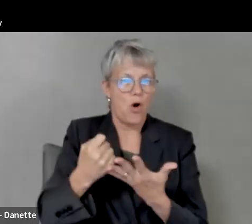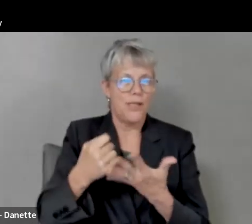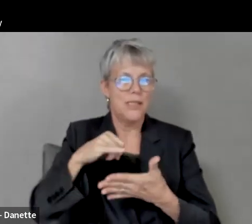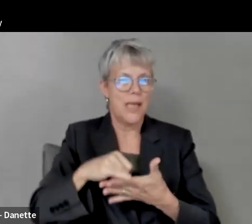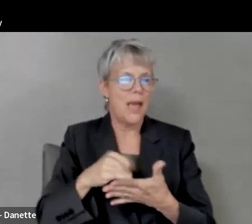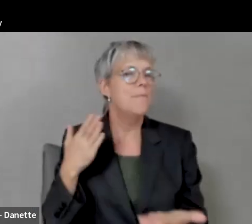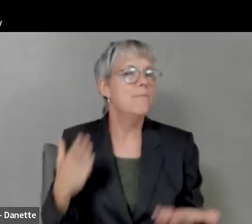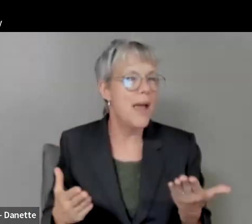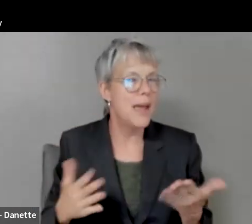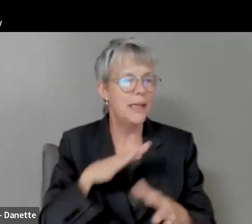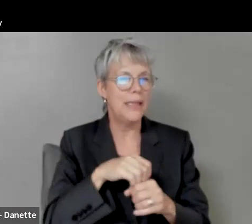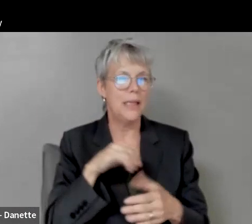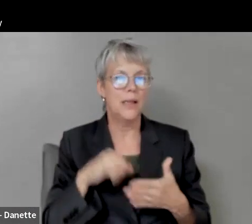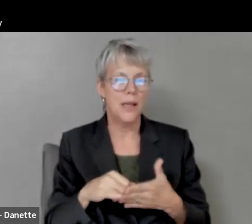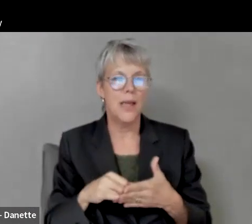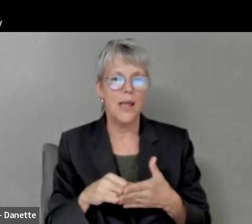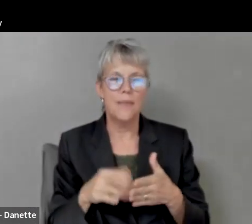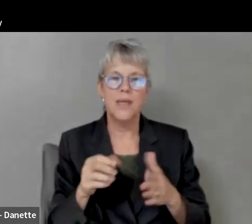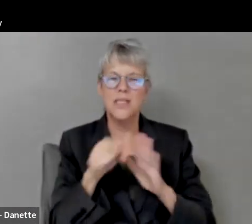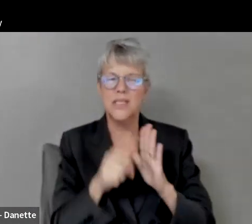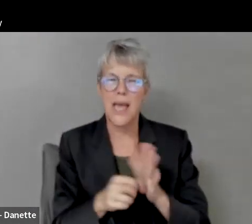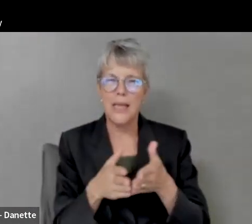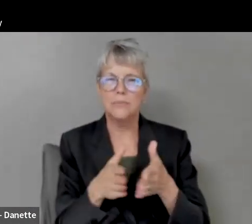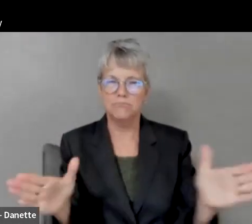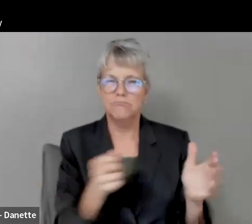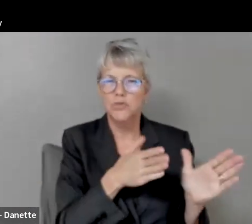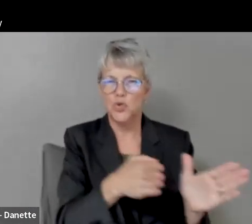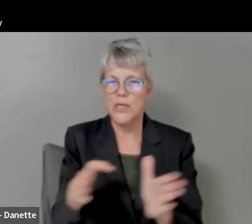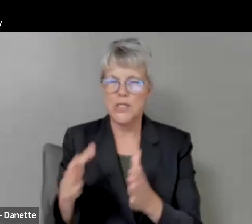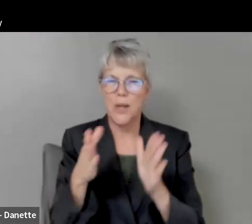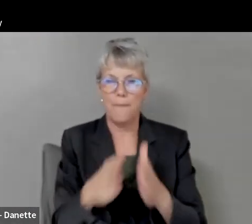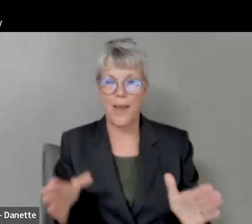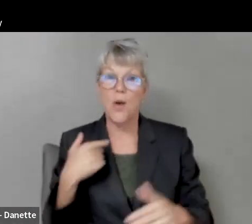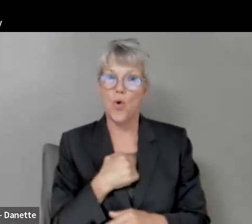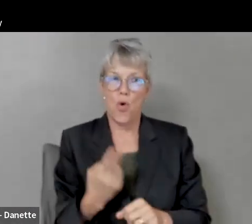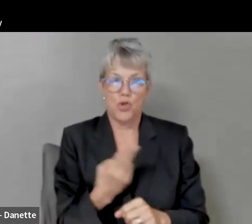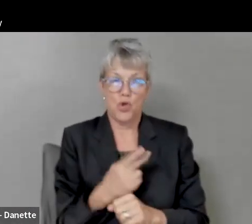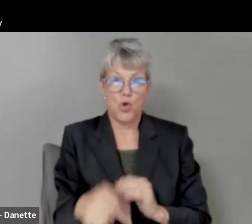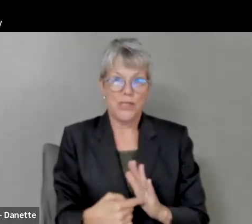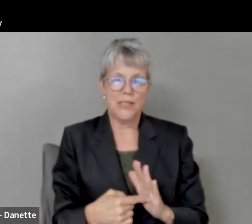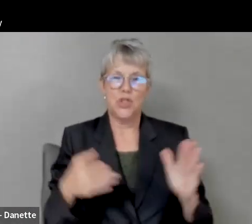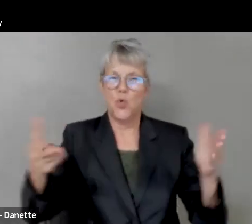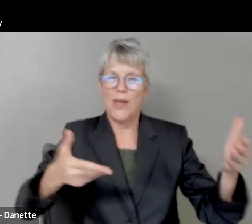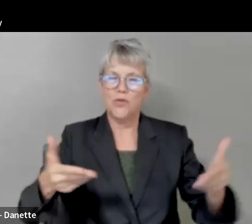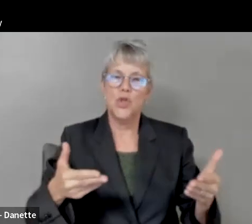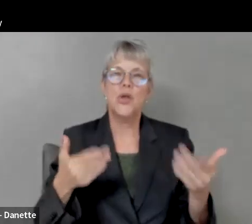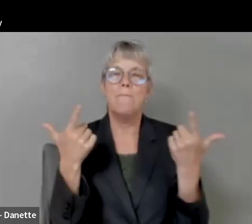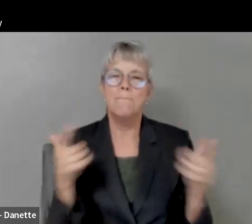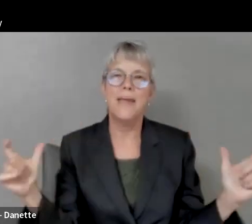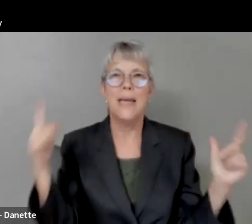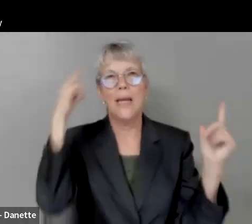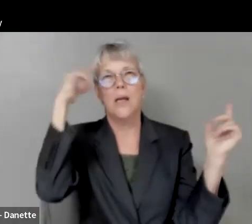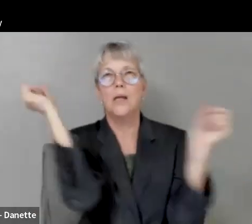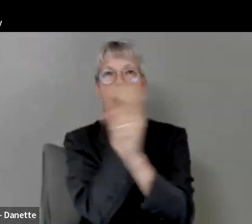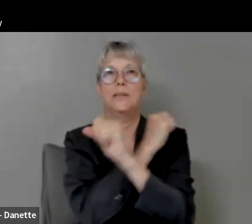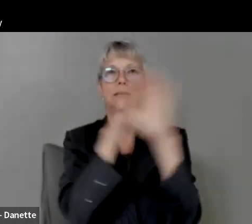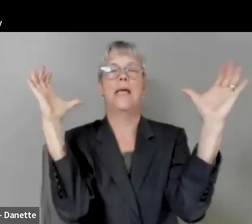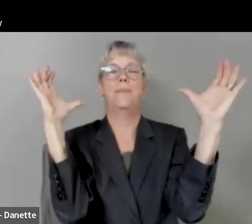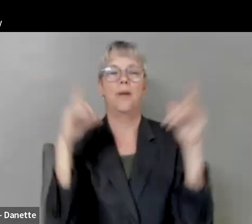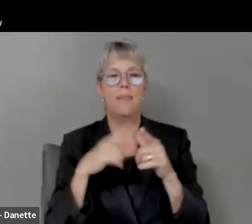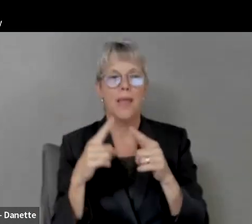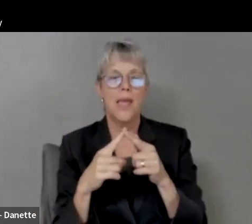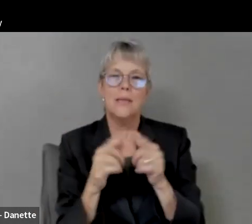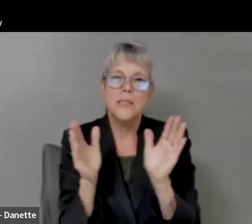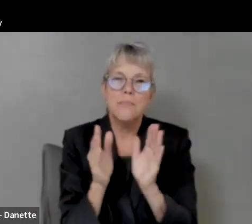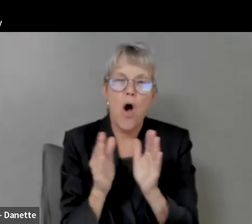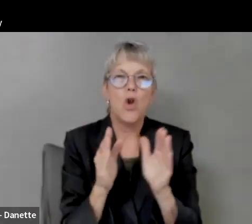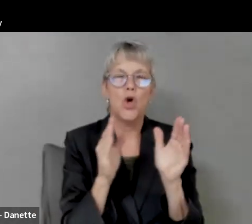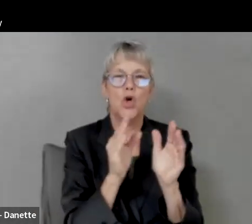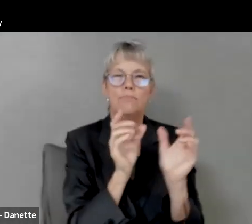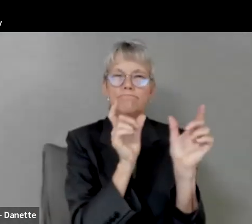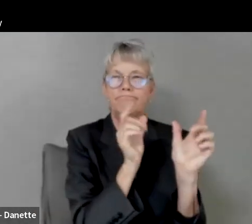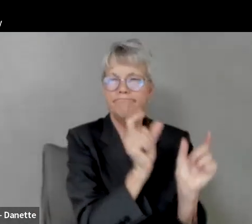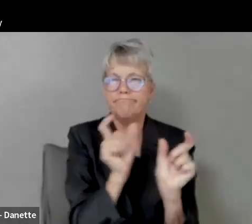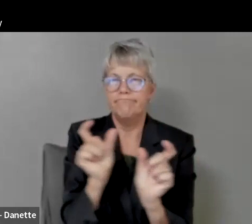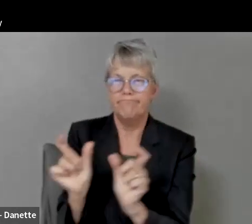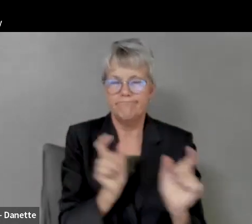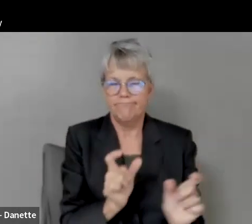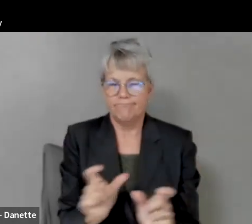Kelly Crosbie (she/her): strategic plan. Remember, I mentioned to you at the outset. We're going to use this webinar to kind of introduce big concepts, and we'll use those smaller provider consumer and clinical groups to really work through some of the details.